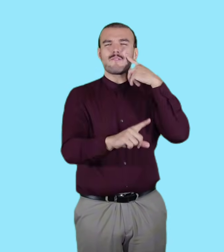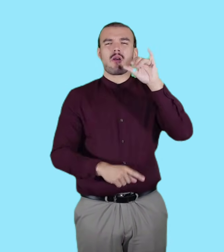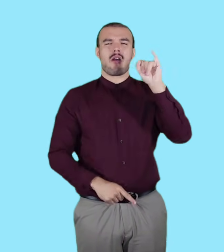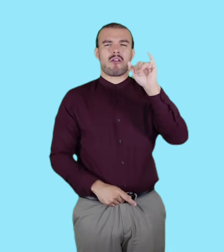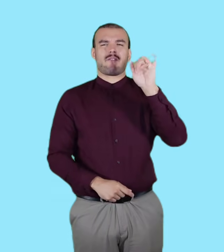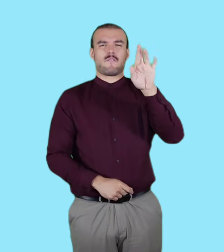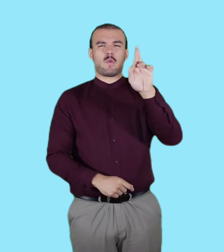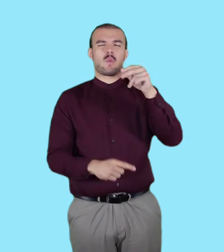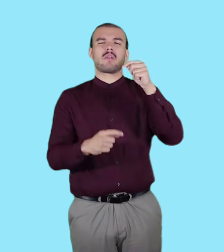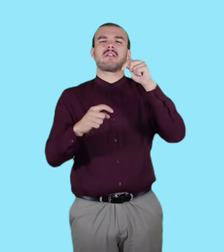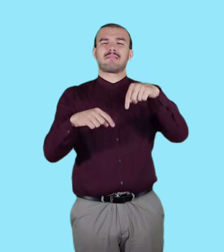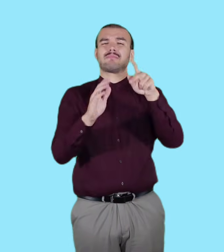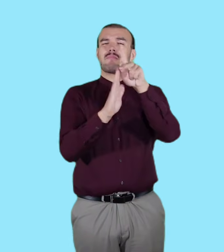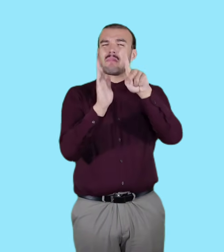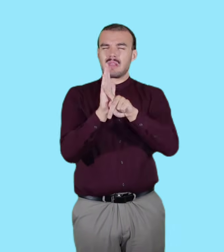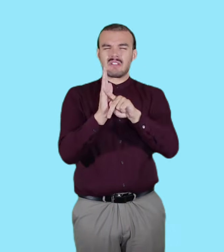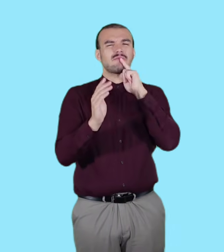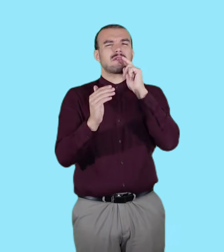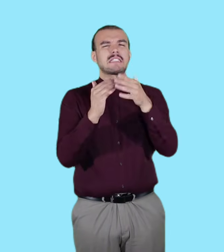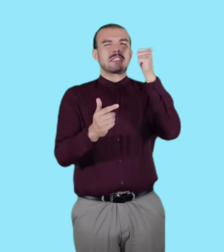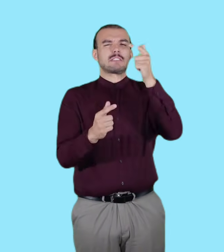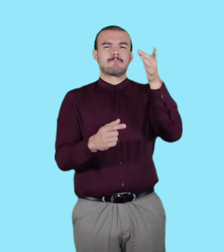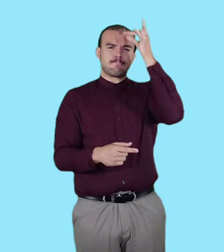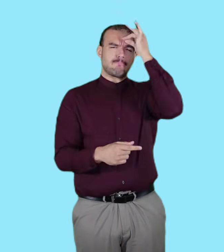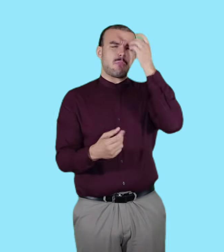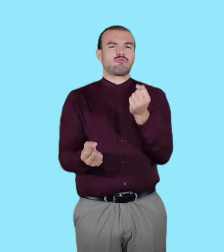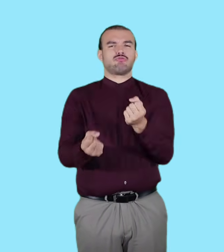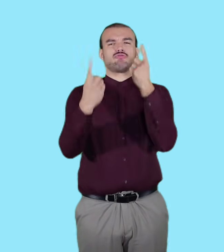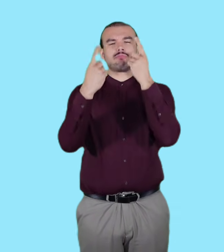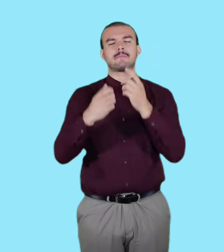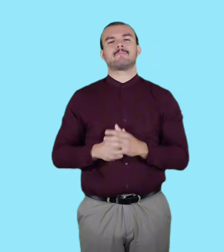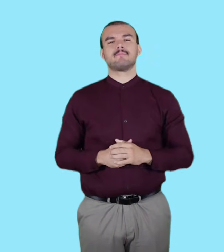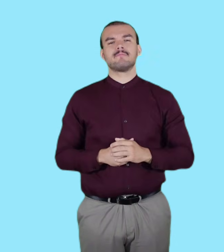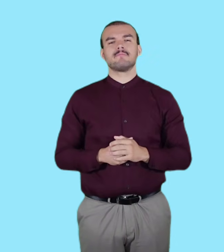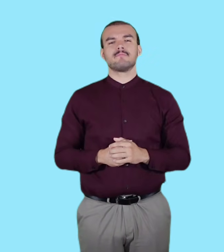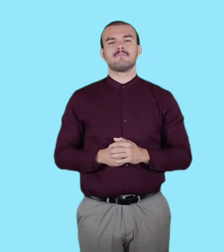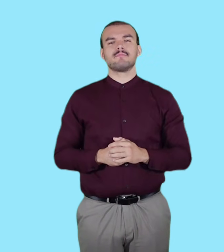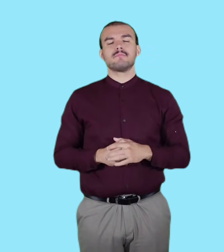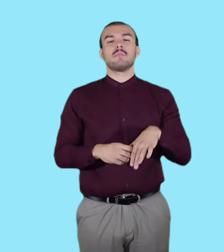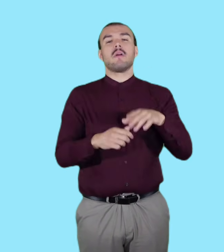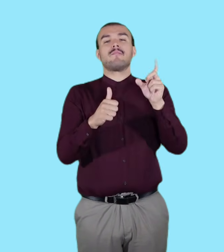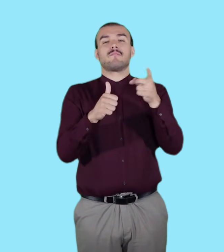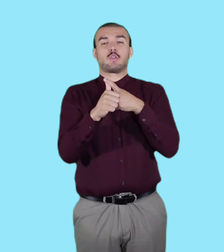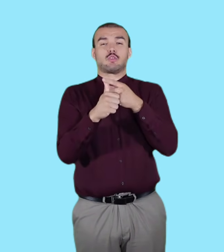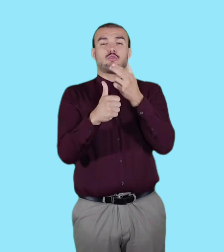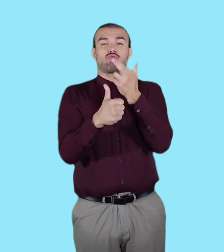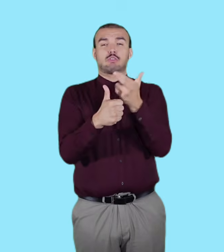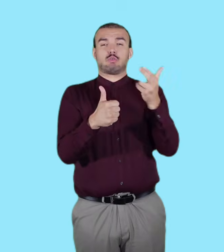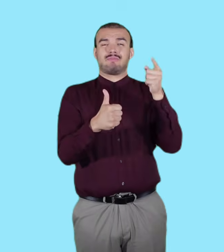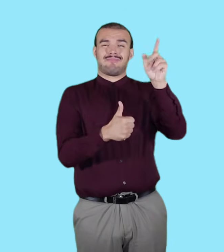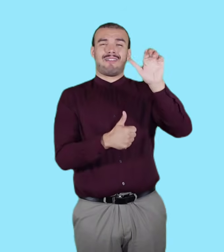to make this policy easier to understand. This first resource from AAPD